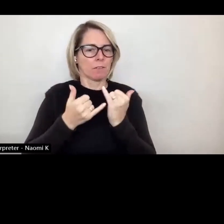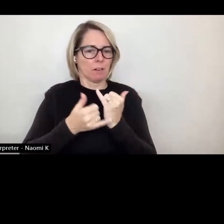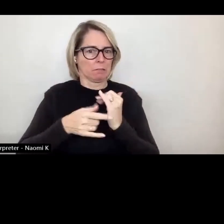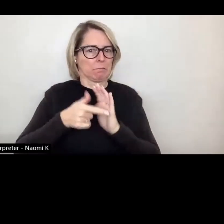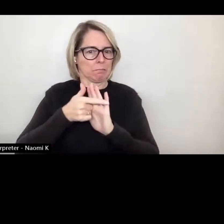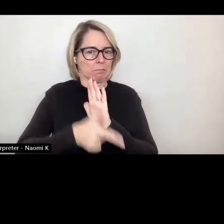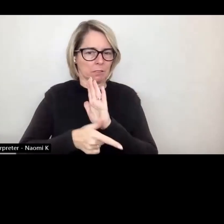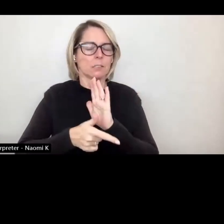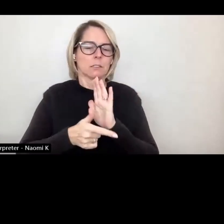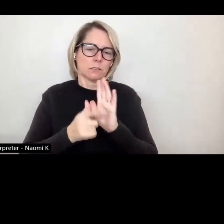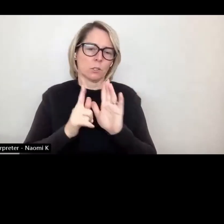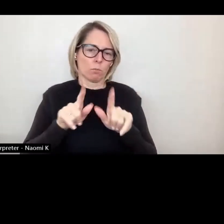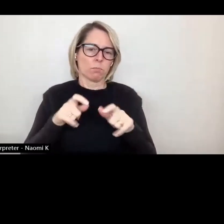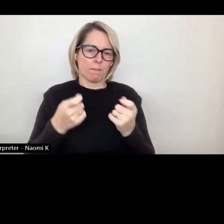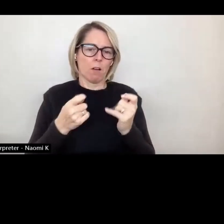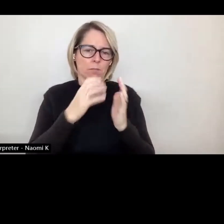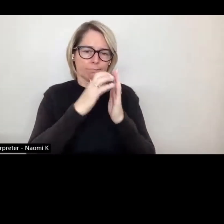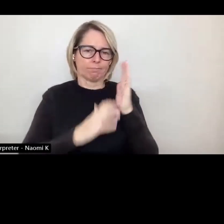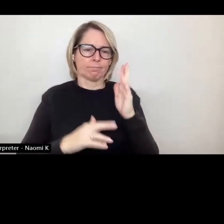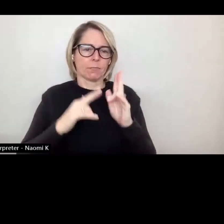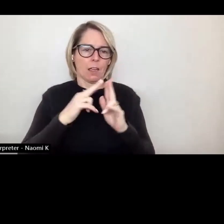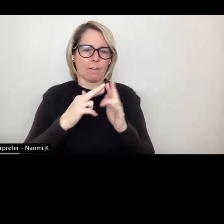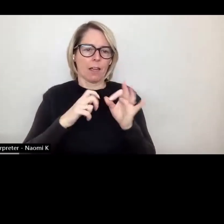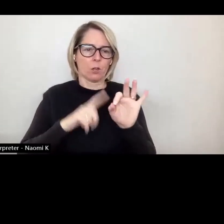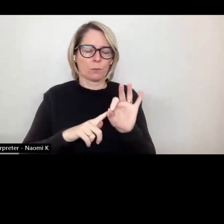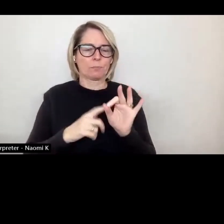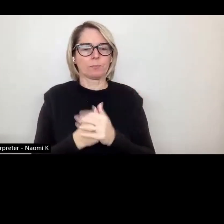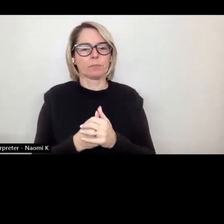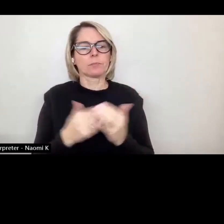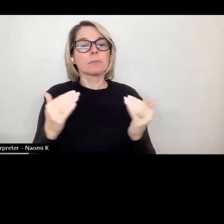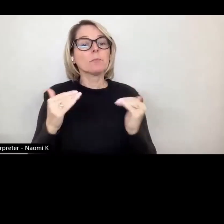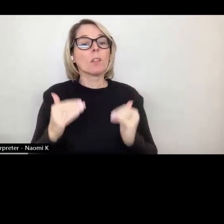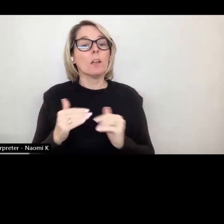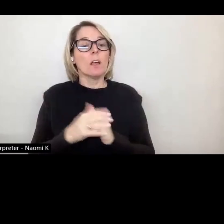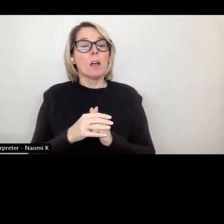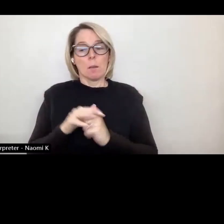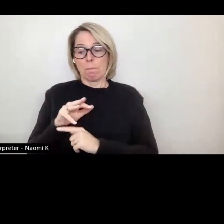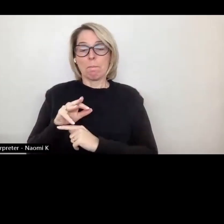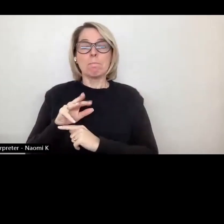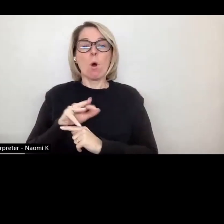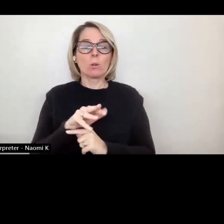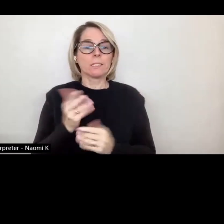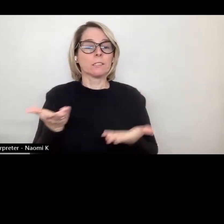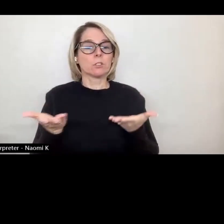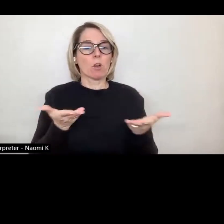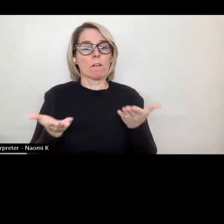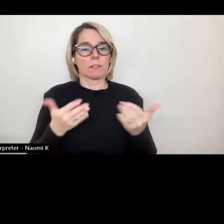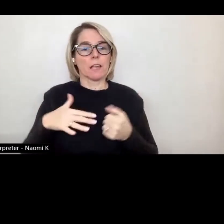For the multi-service areas applications, you said there's an option to add additional tabs.